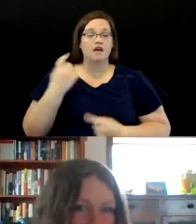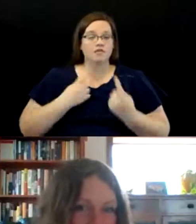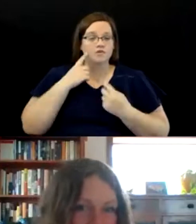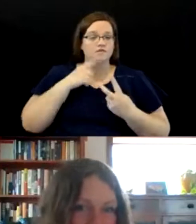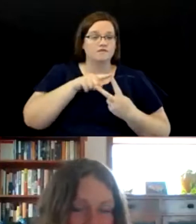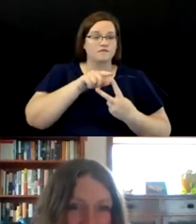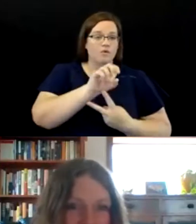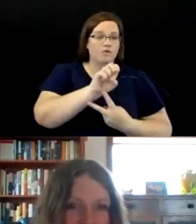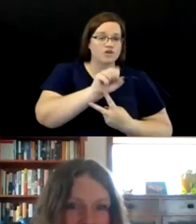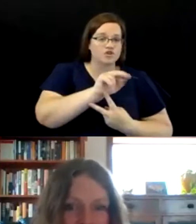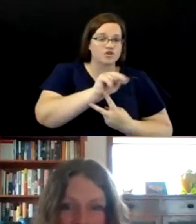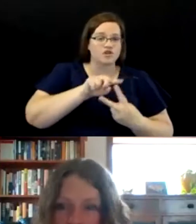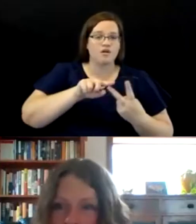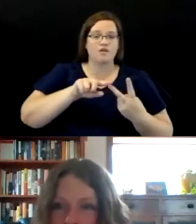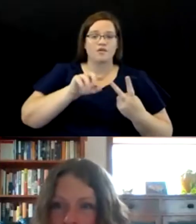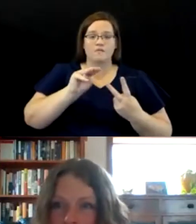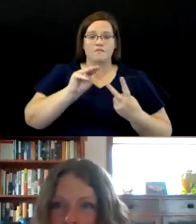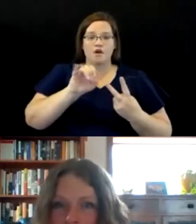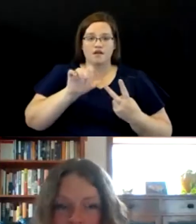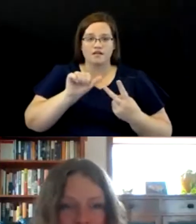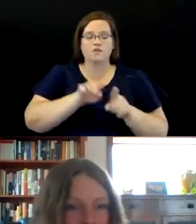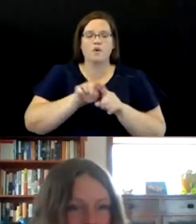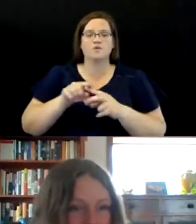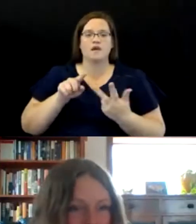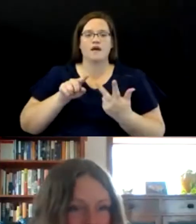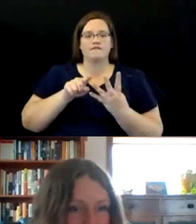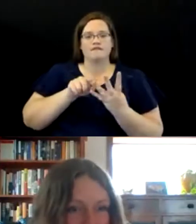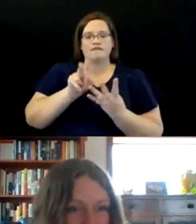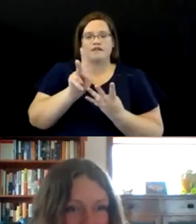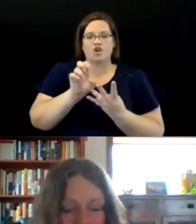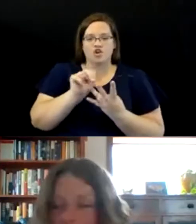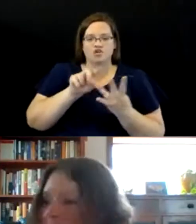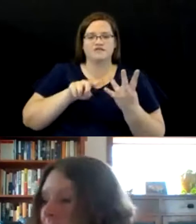also have on hand Kirsten and Steve to help us answer any